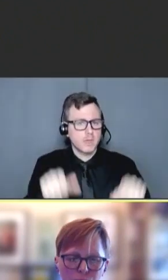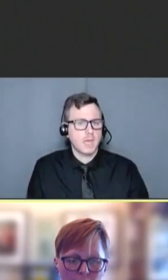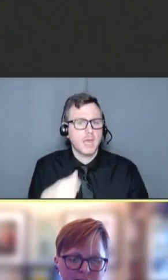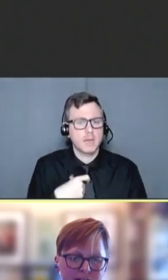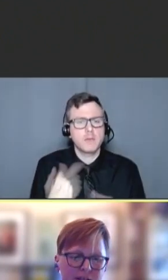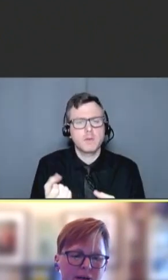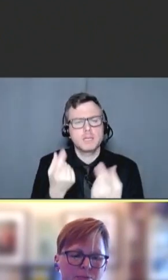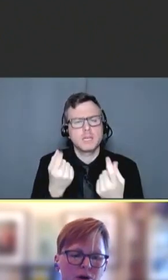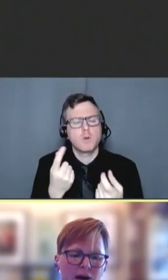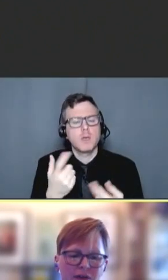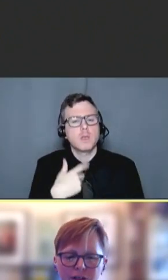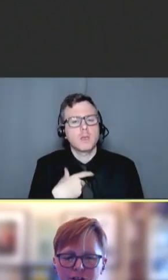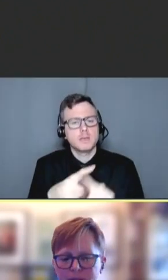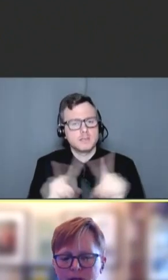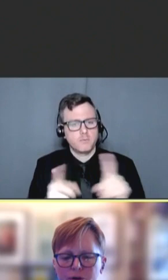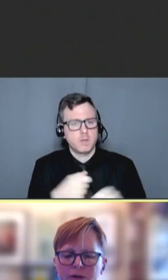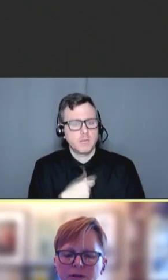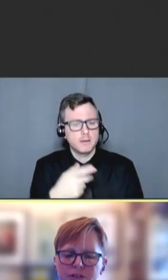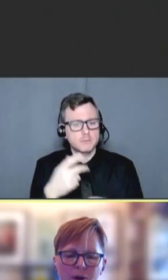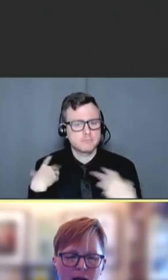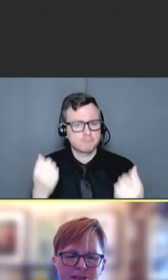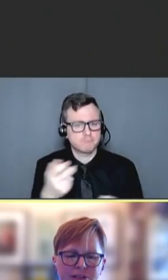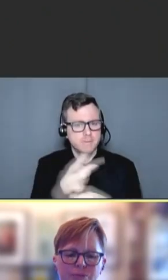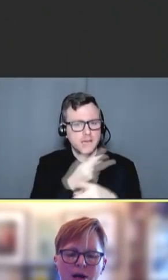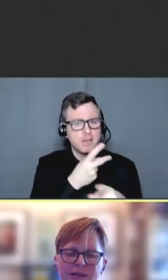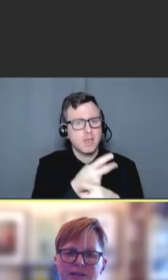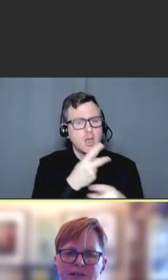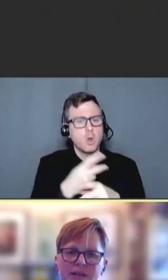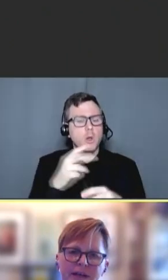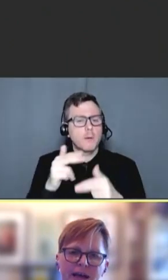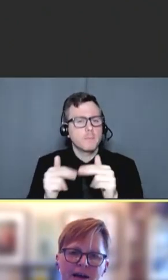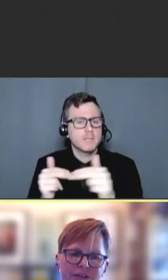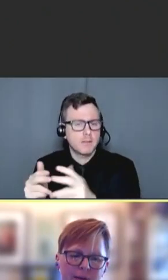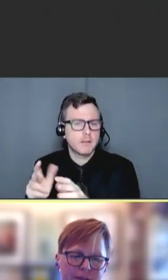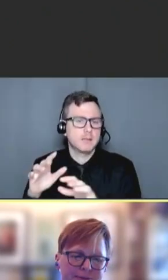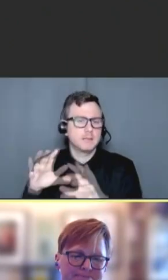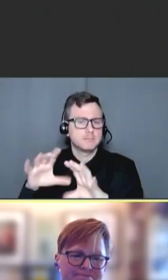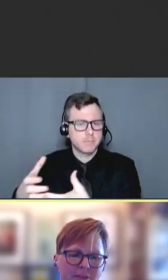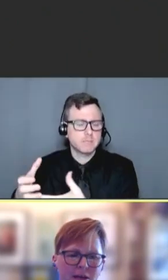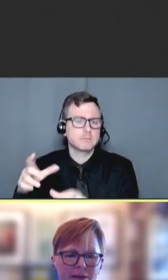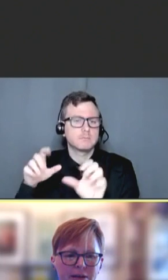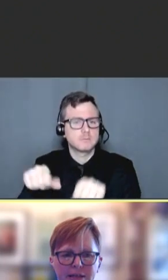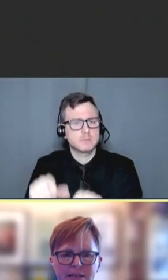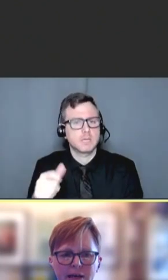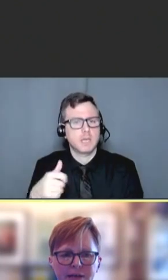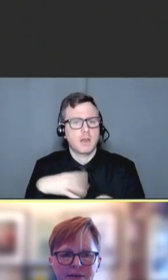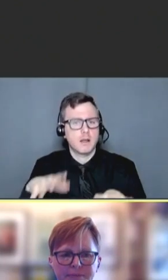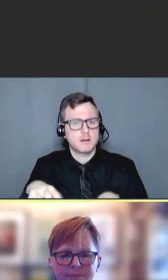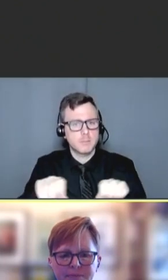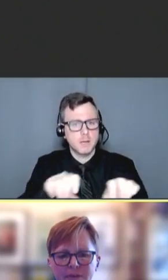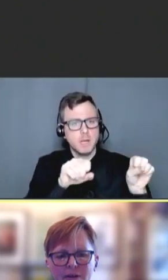as well as the number of LGBTQ inclusive policies and practices that they have adopted. Next slide.